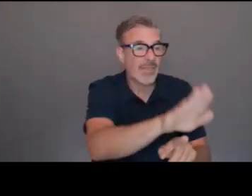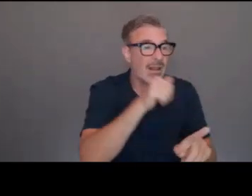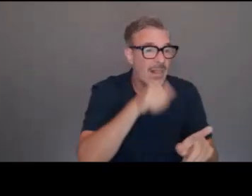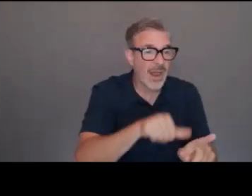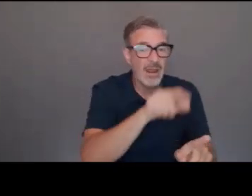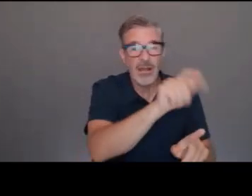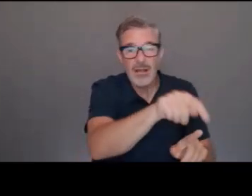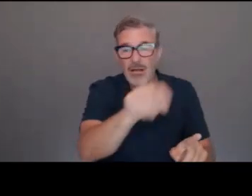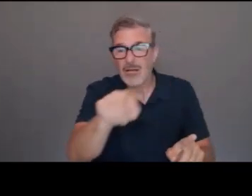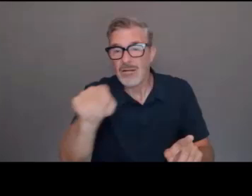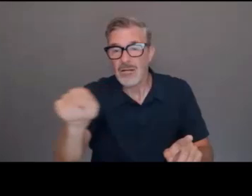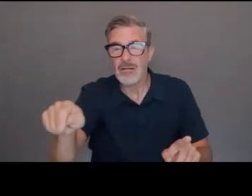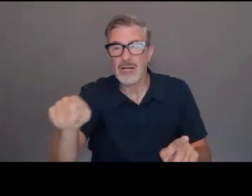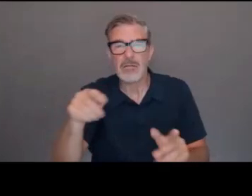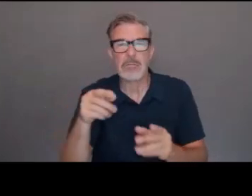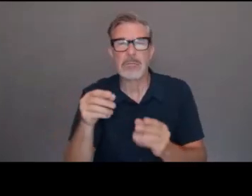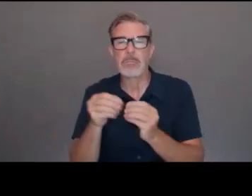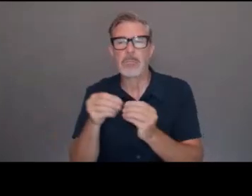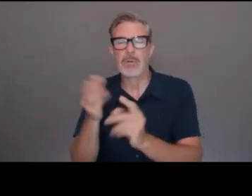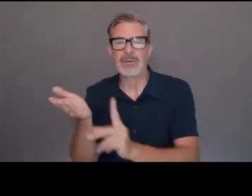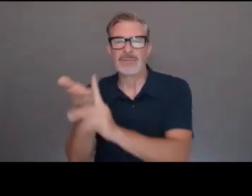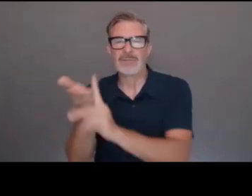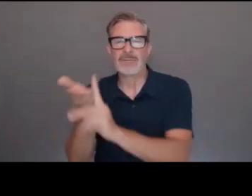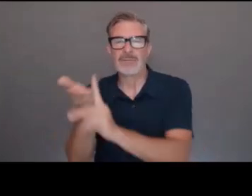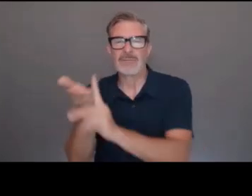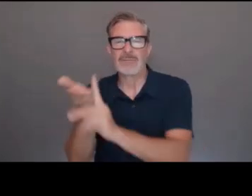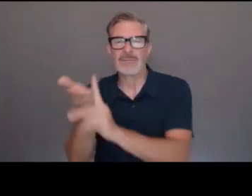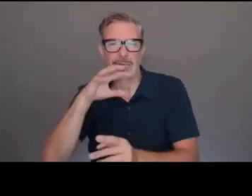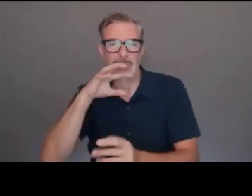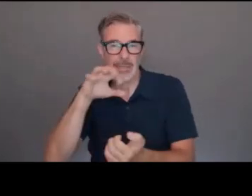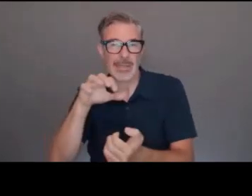So it's highly encouraged that applicants include as many letters of invitation as possible.